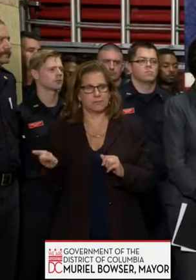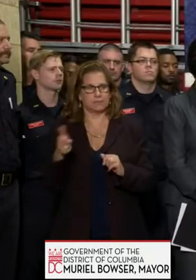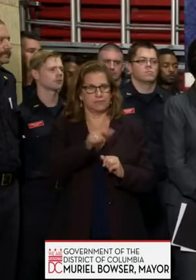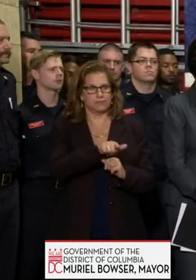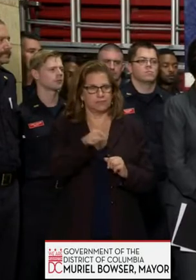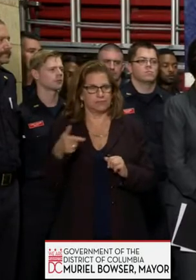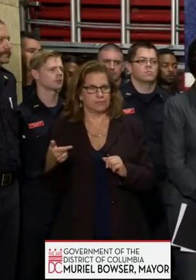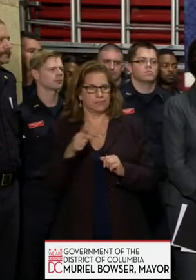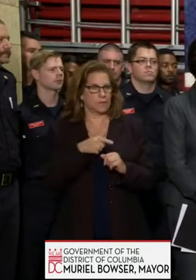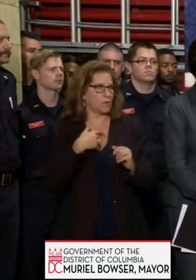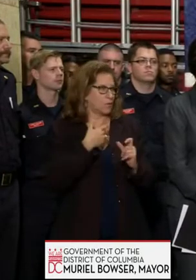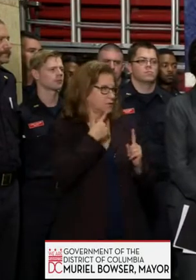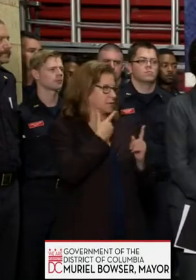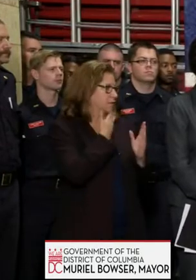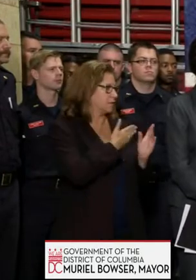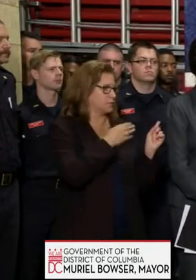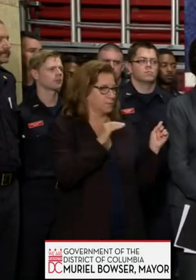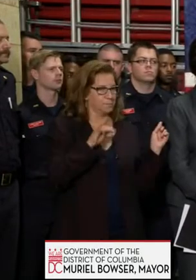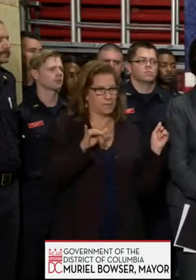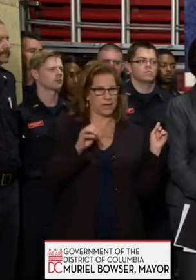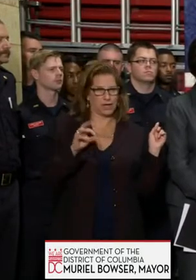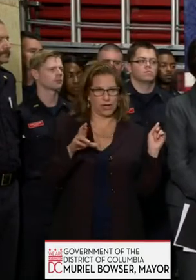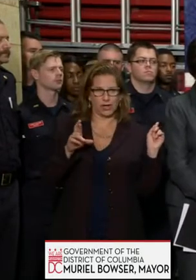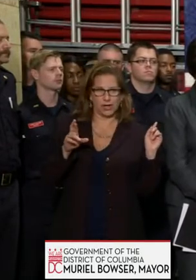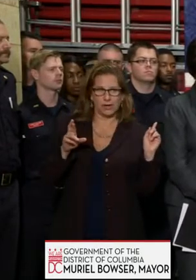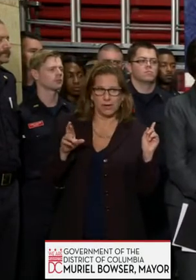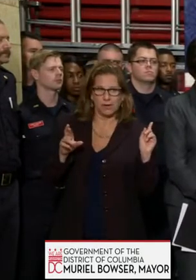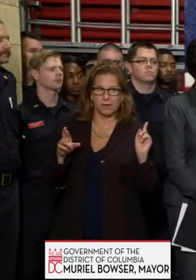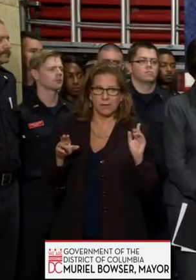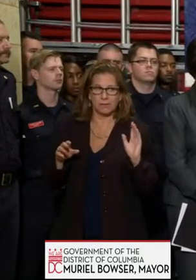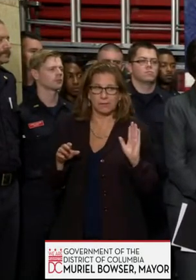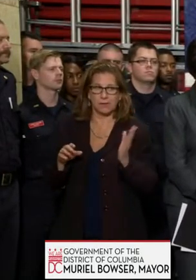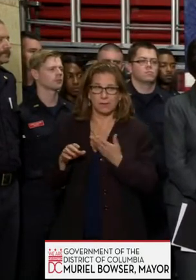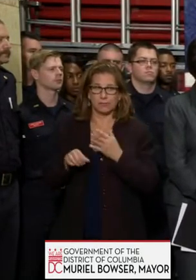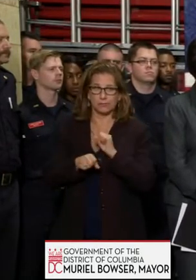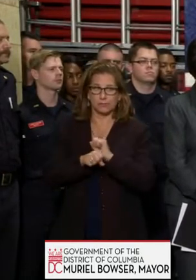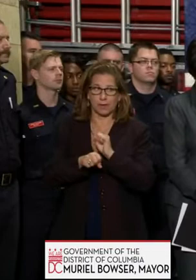POINTING OUT IT IS ALSO OUR JOB TO SUPPORT OUR FIRST RESPONDERS,